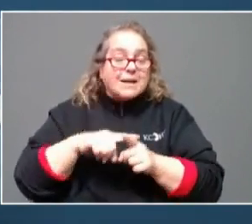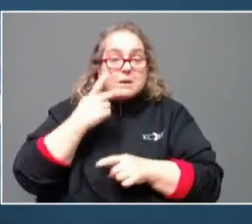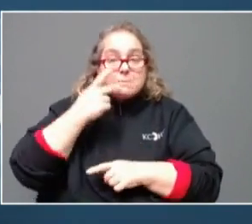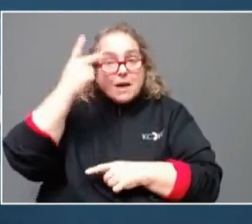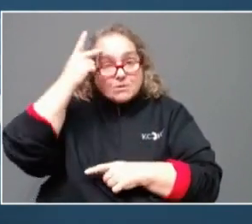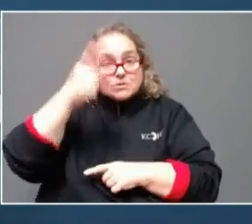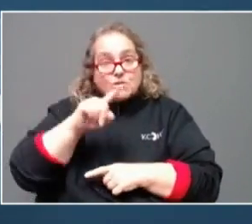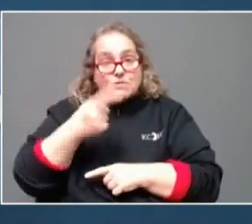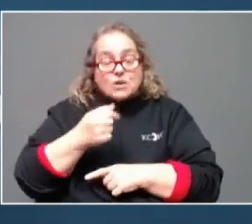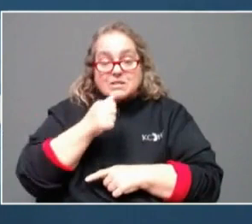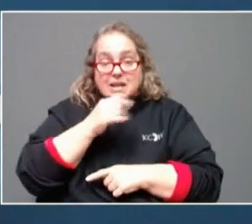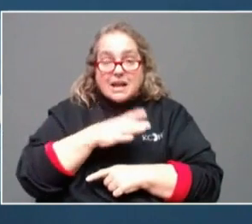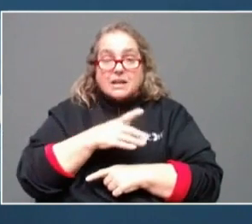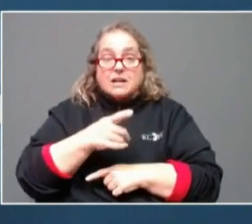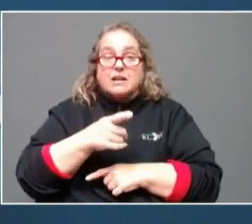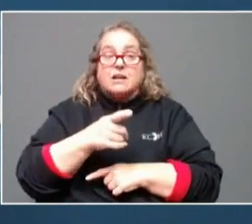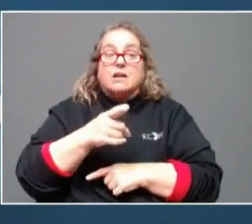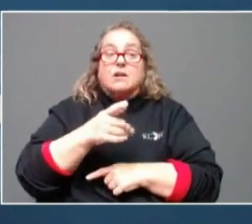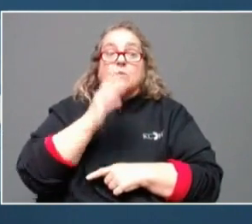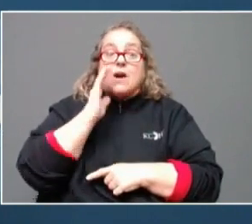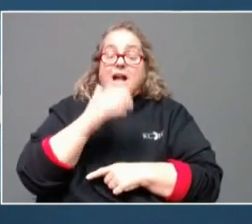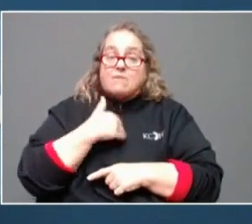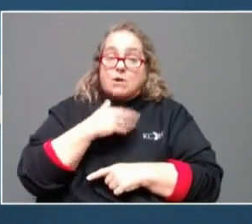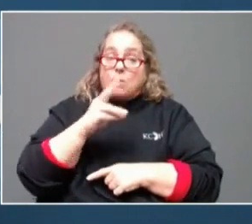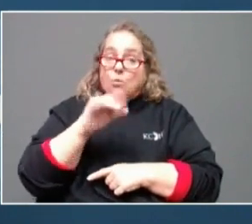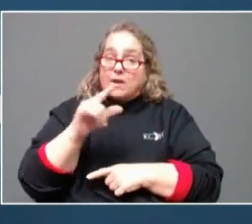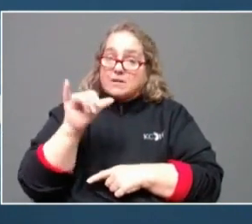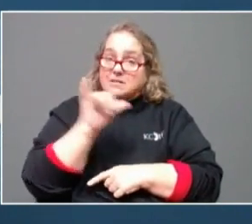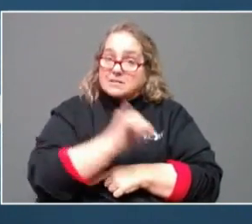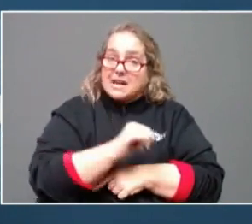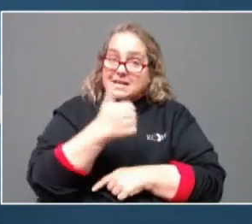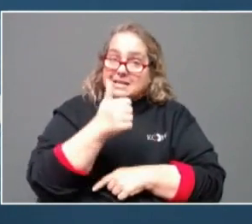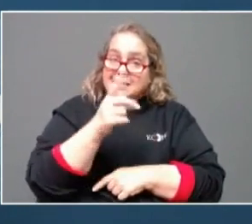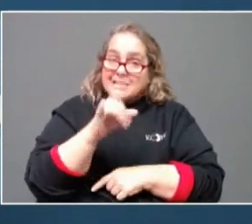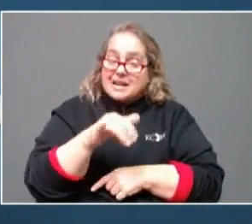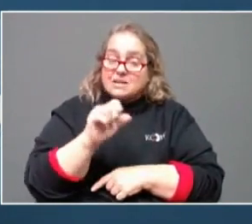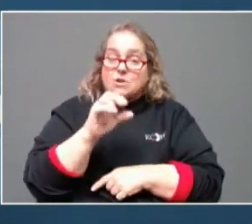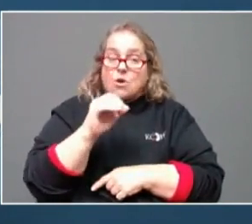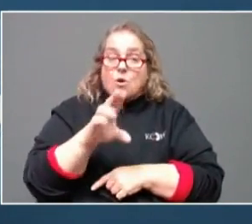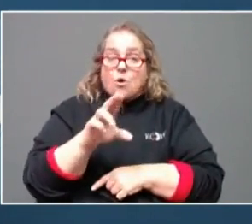isolate for 10 days for a few days. Symptomatic for five days to go back.